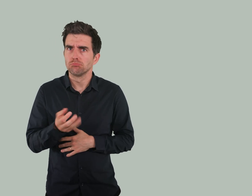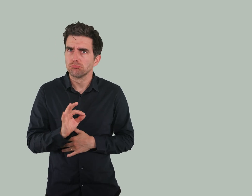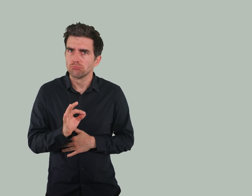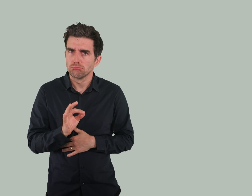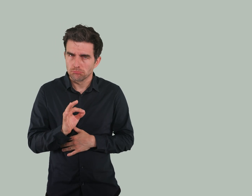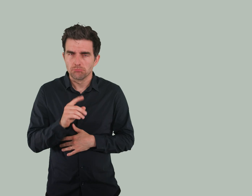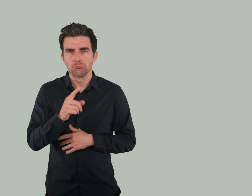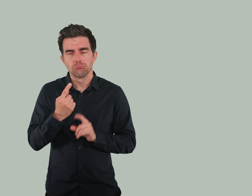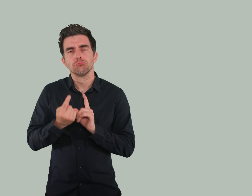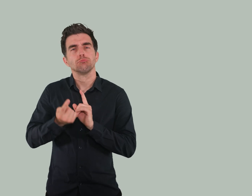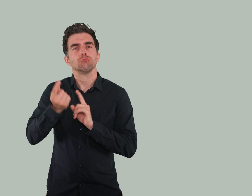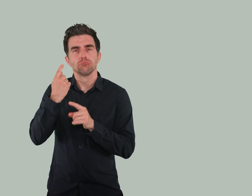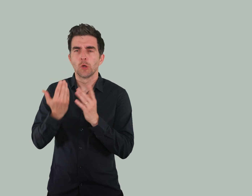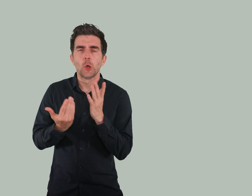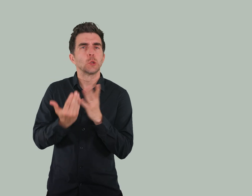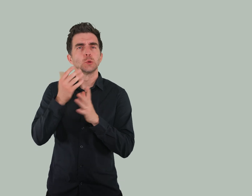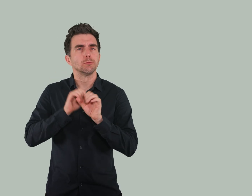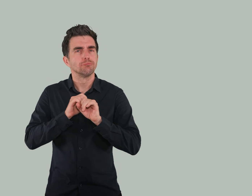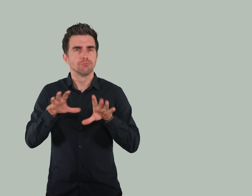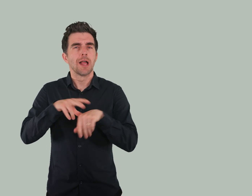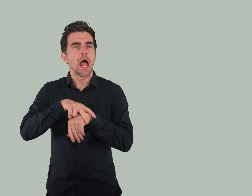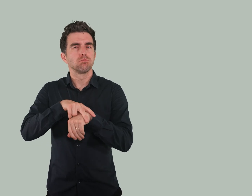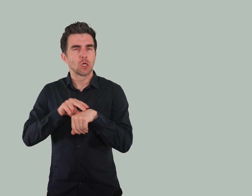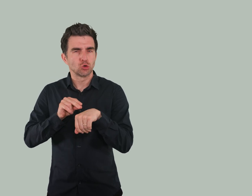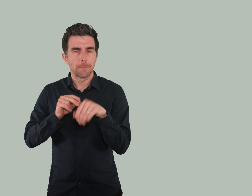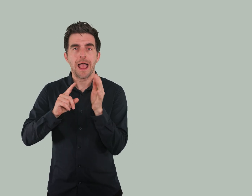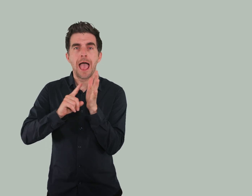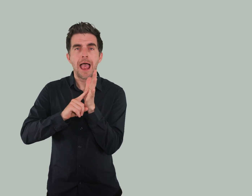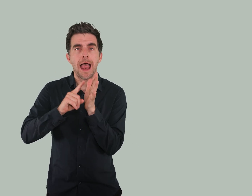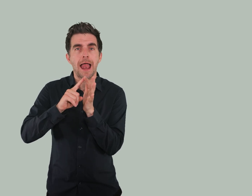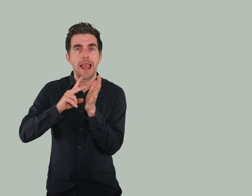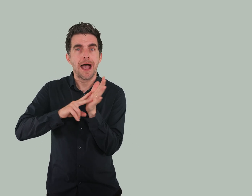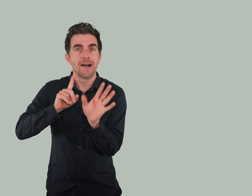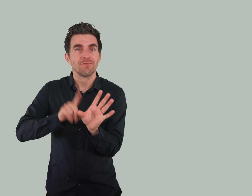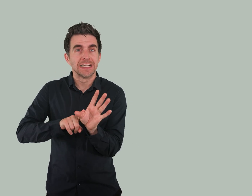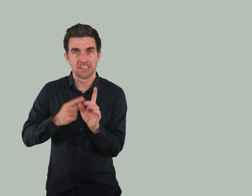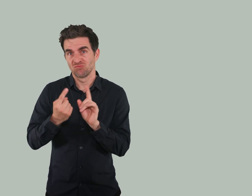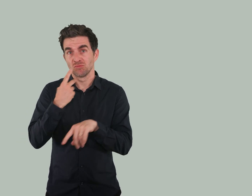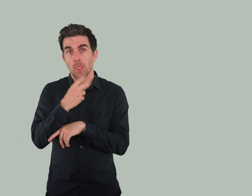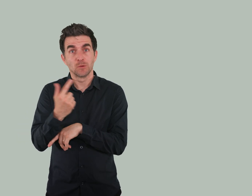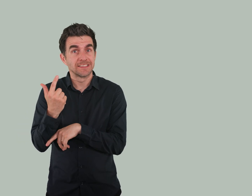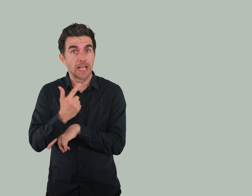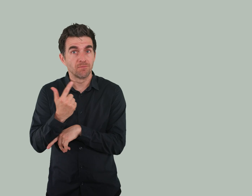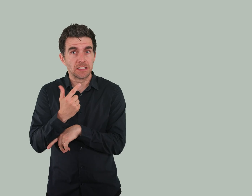The Apprenticeship Levy, introduced in 2017,